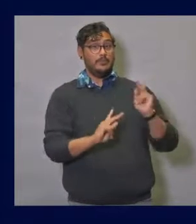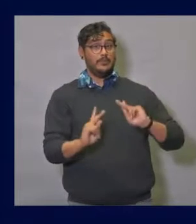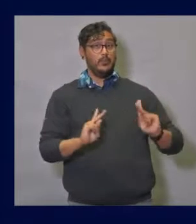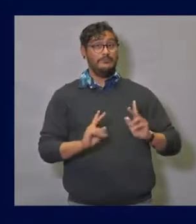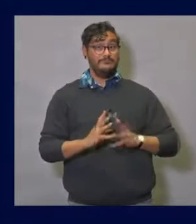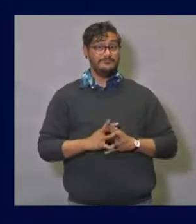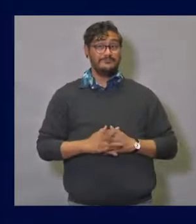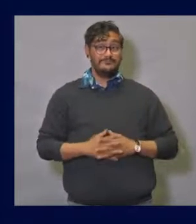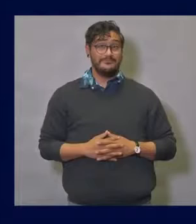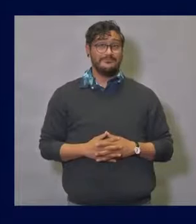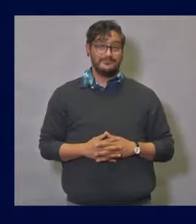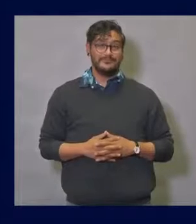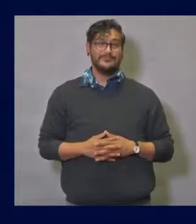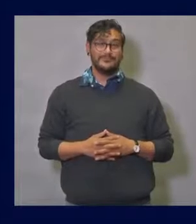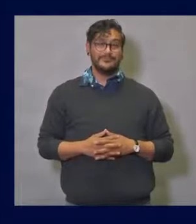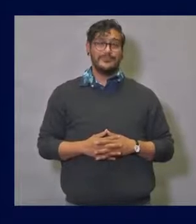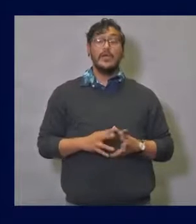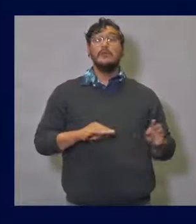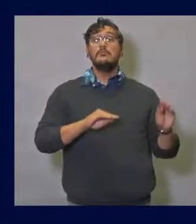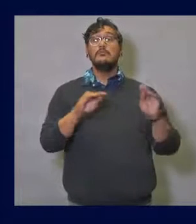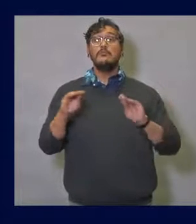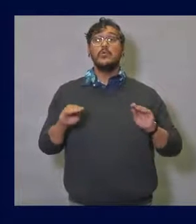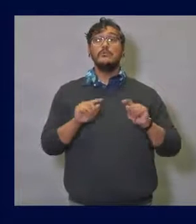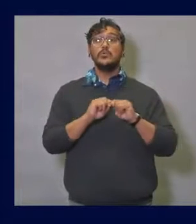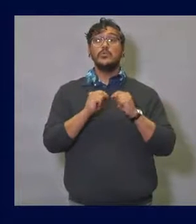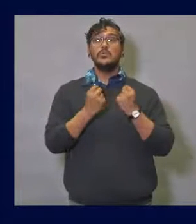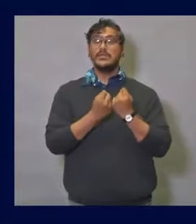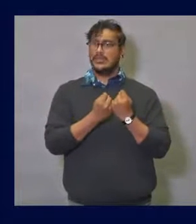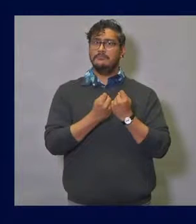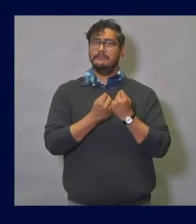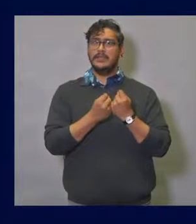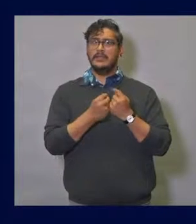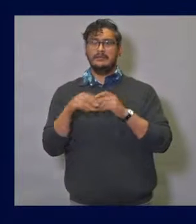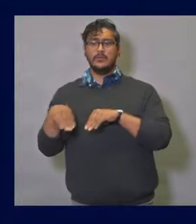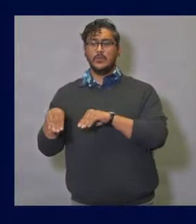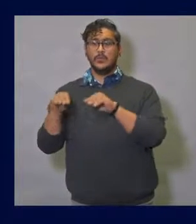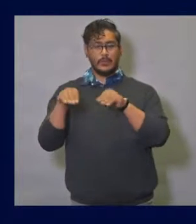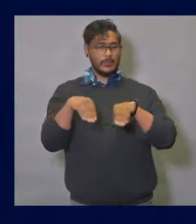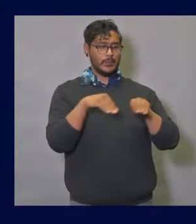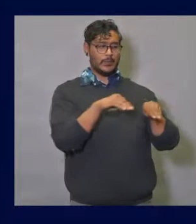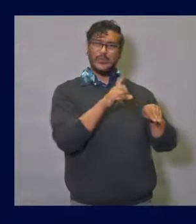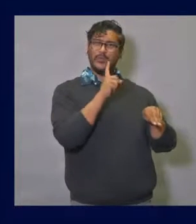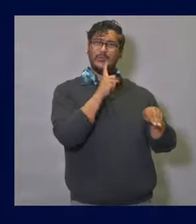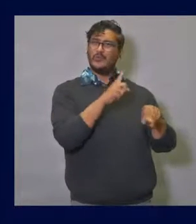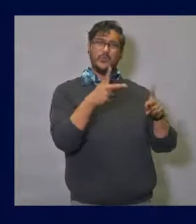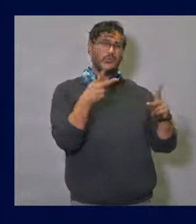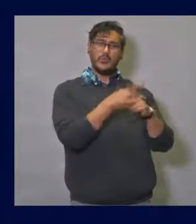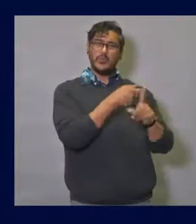I WILL TAKE THE NEXT SLIDE.